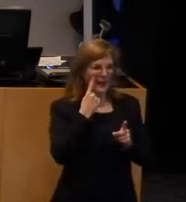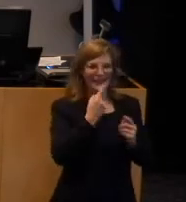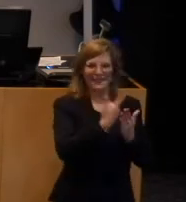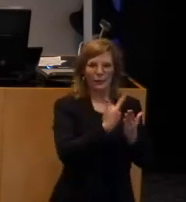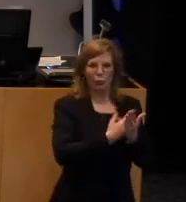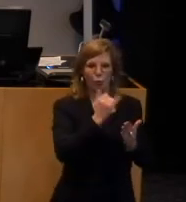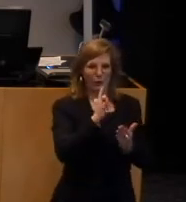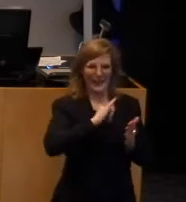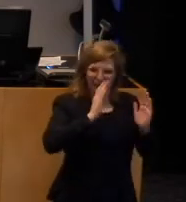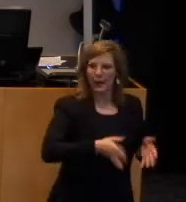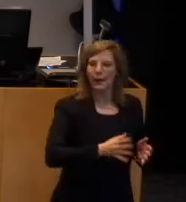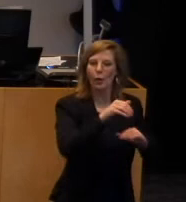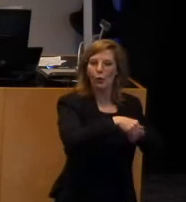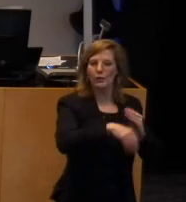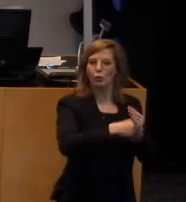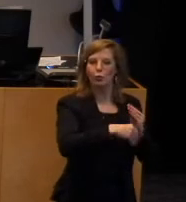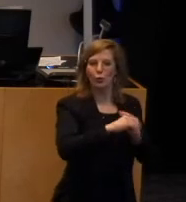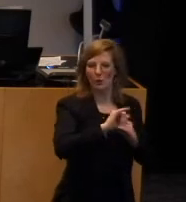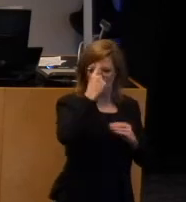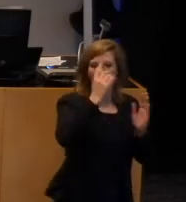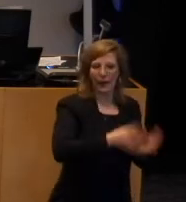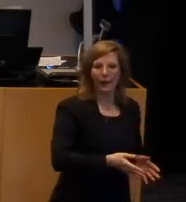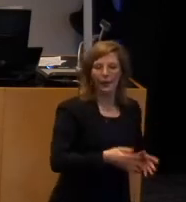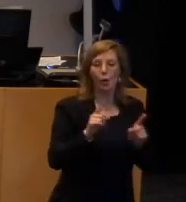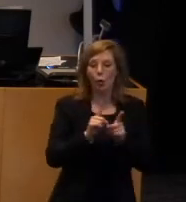Then, going back to the retrospective interview,